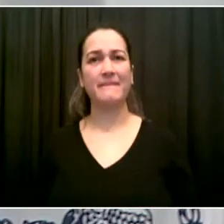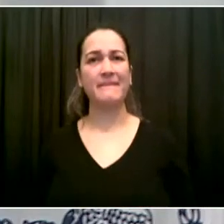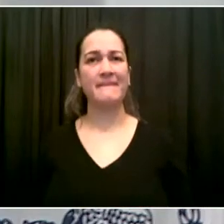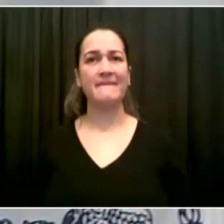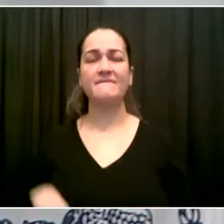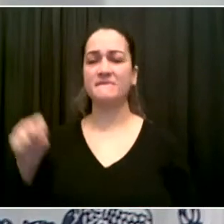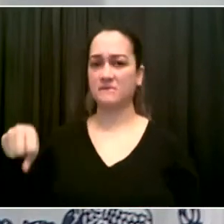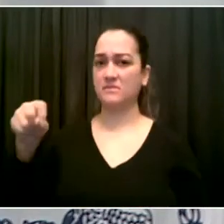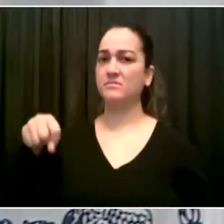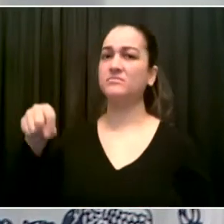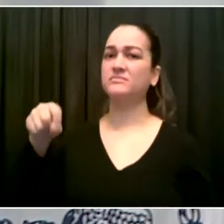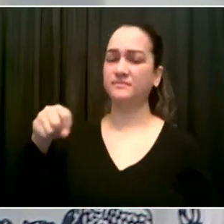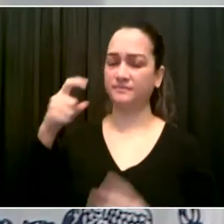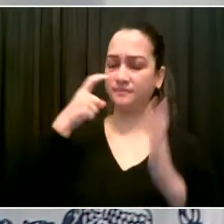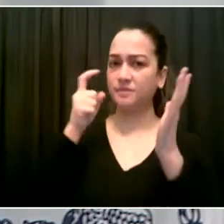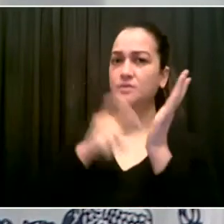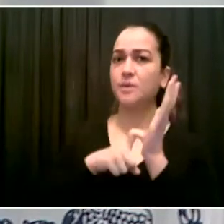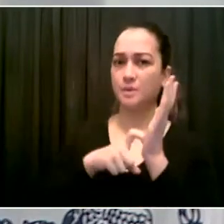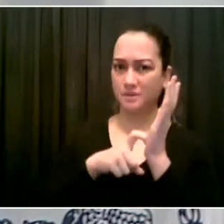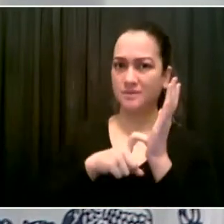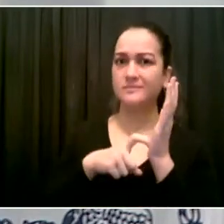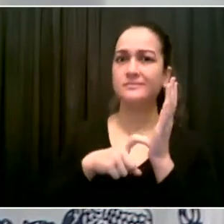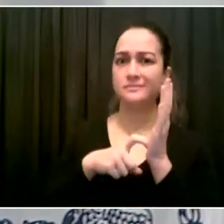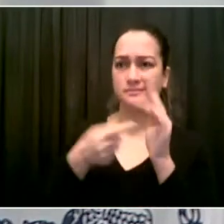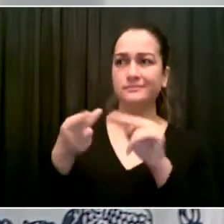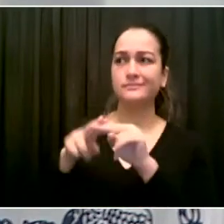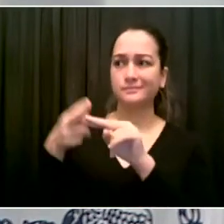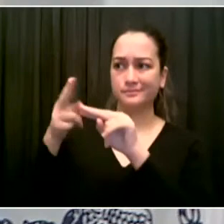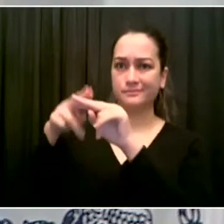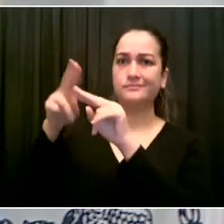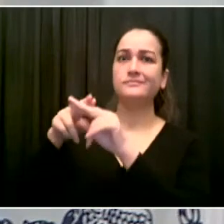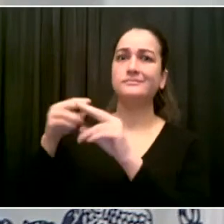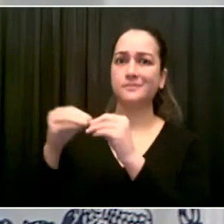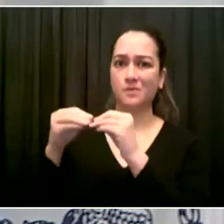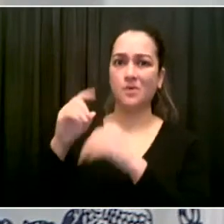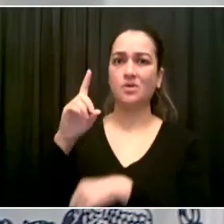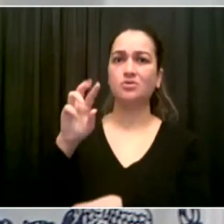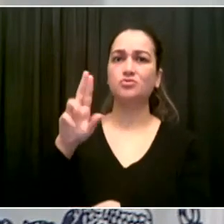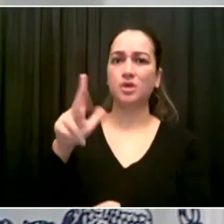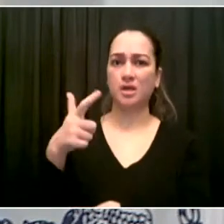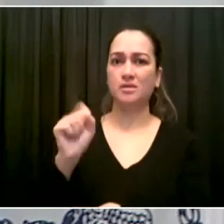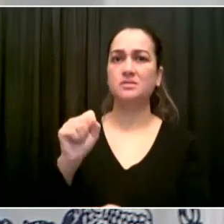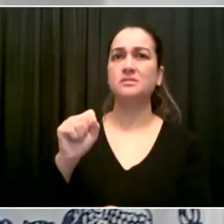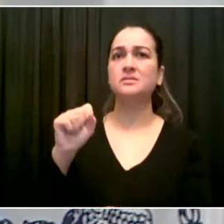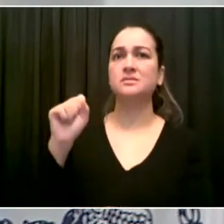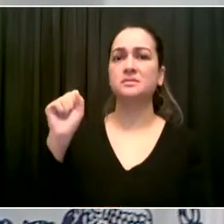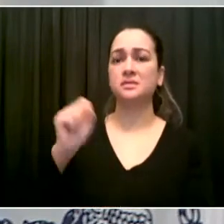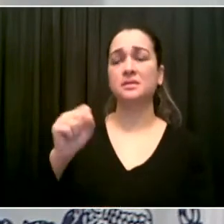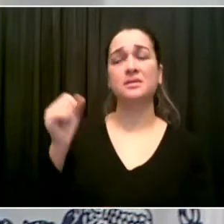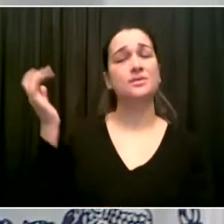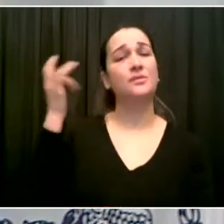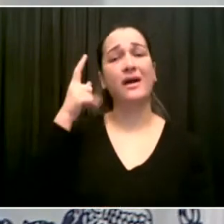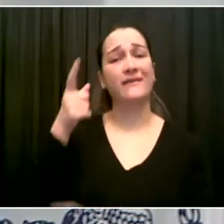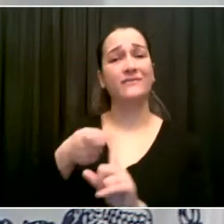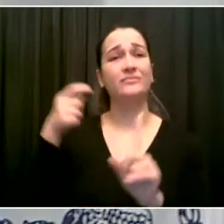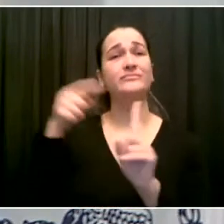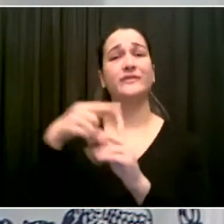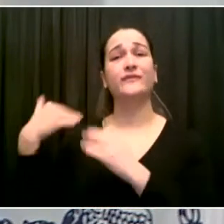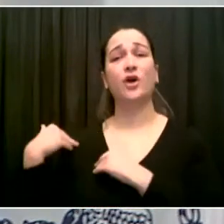AND IS ANYTHING BEING ADDRESSED? IT IS A VERY SAD REALITY, I WILL TURURN O TDR. CHOKSHI IN A MOMENT. WE SAW SO MANY PAINFUL REALITIES COME FROM THE CORONAVIRUS